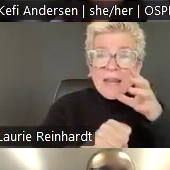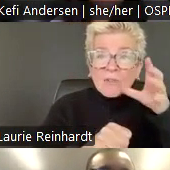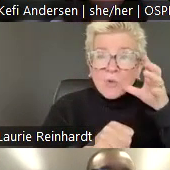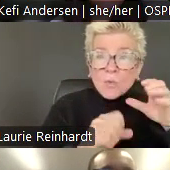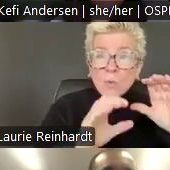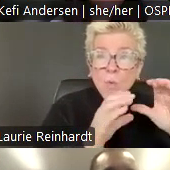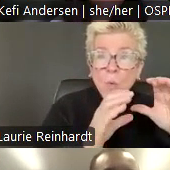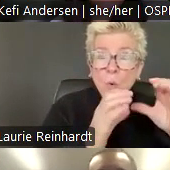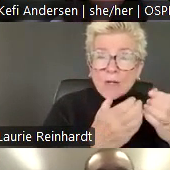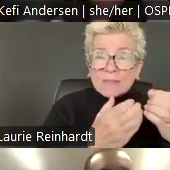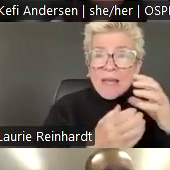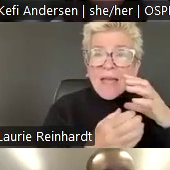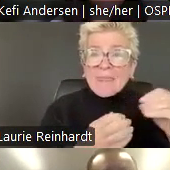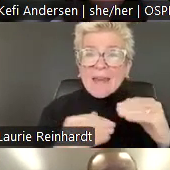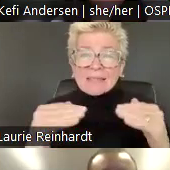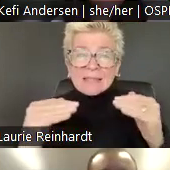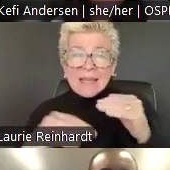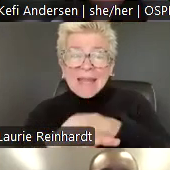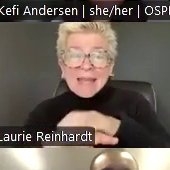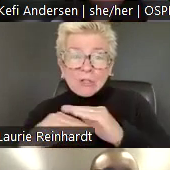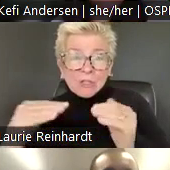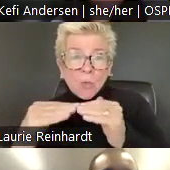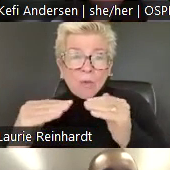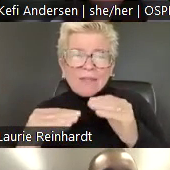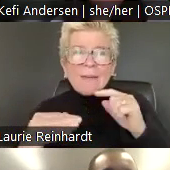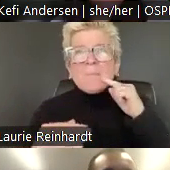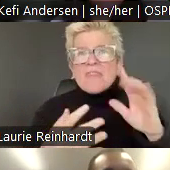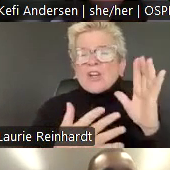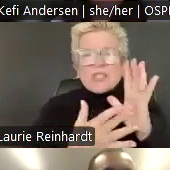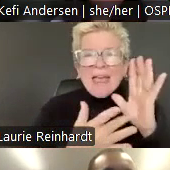completing the course let's say they're in 10th Grade they decide for the credit